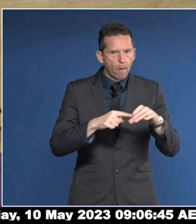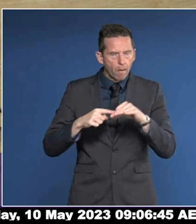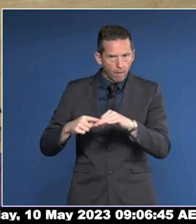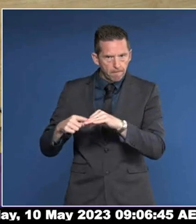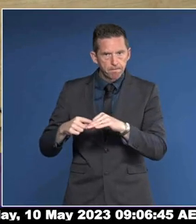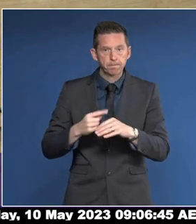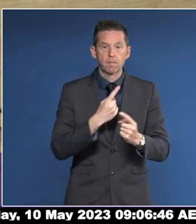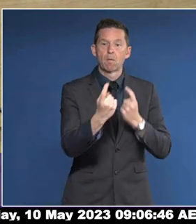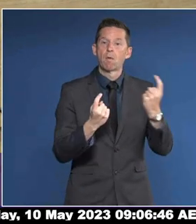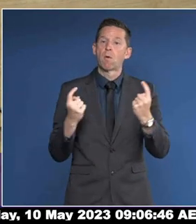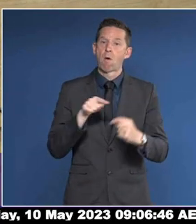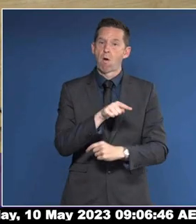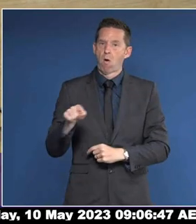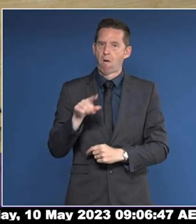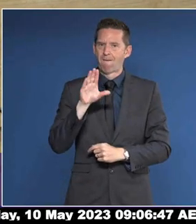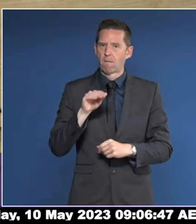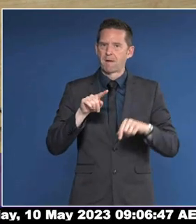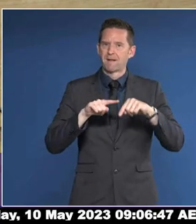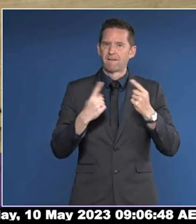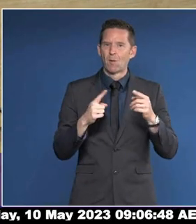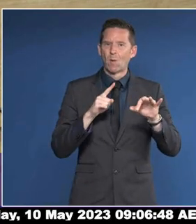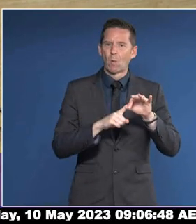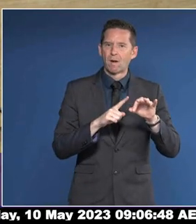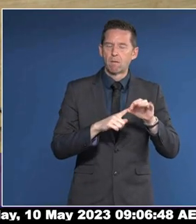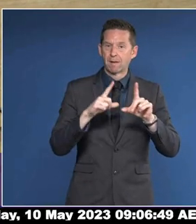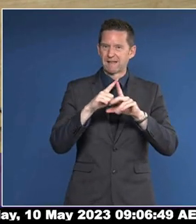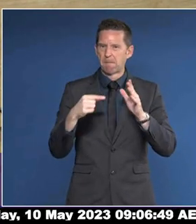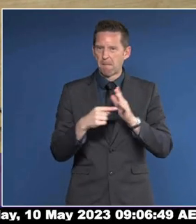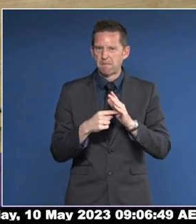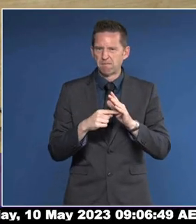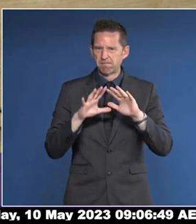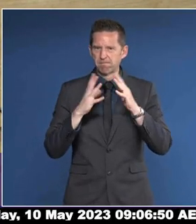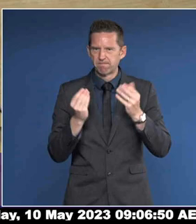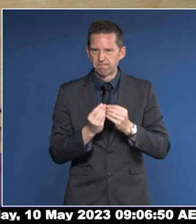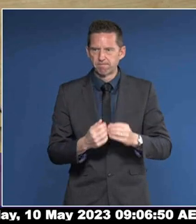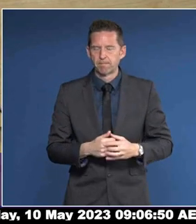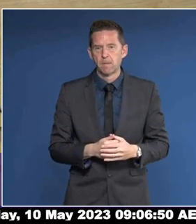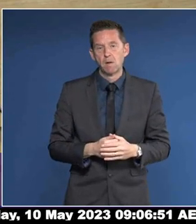departments and agencies who, over the course of a period of around 20 years,